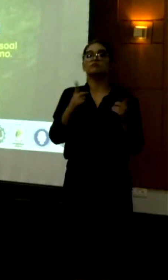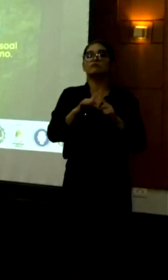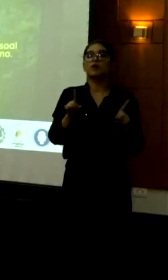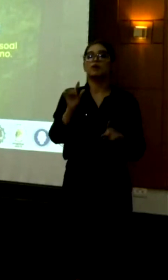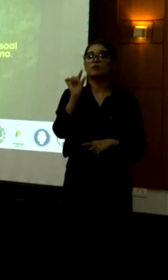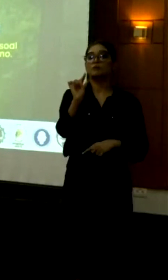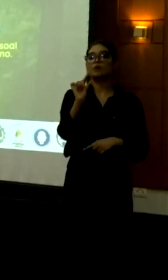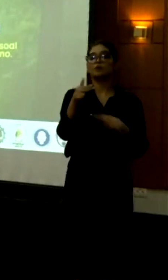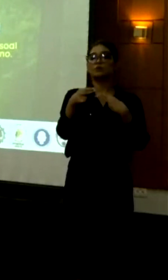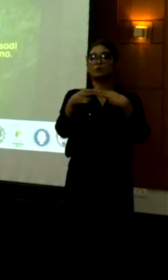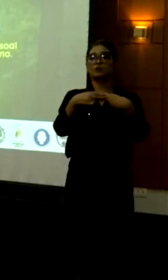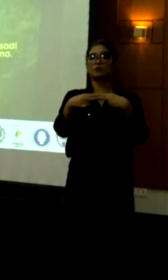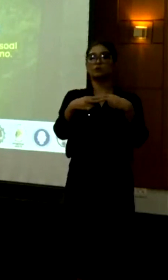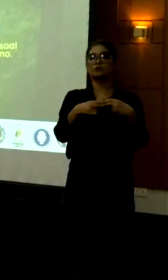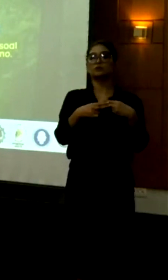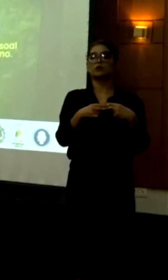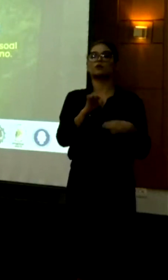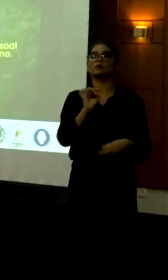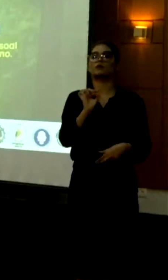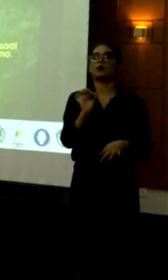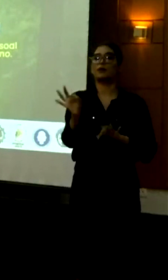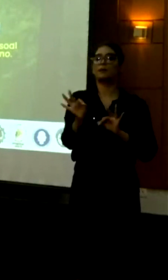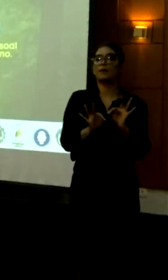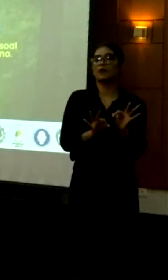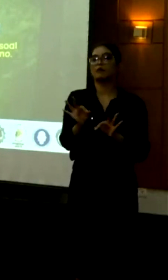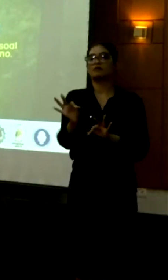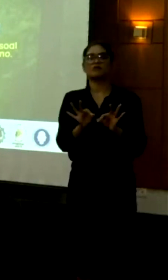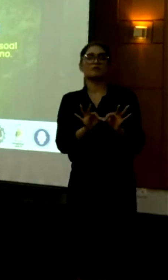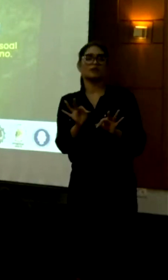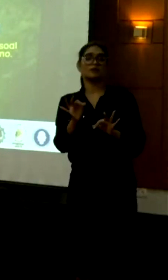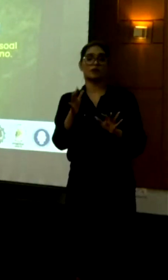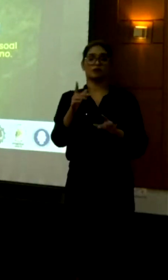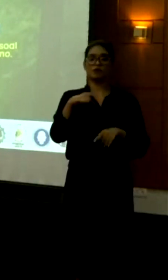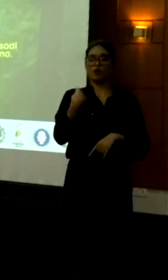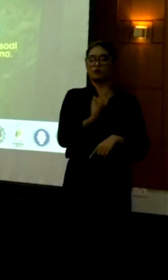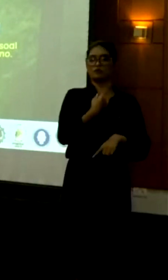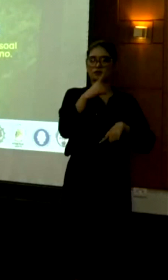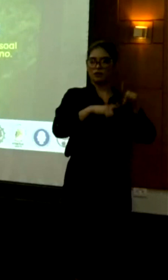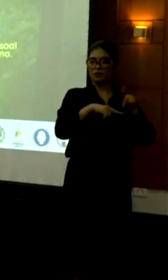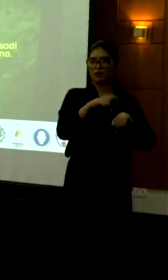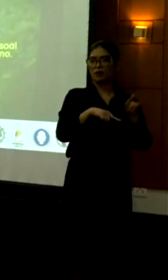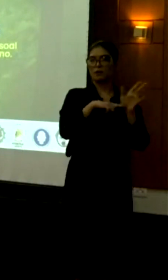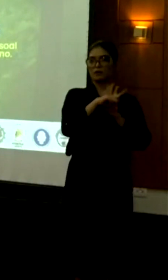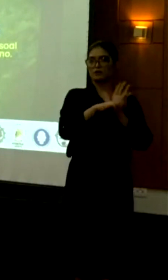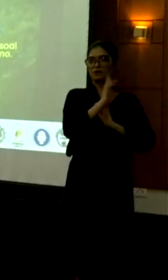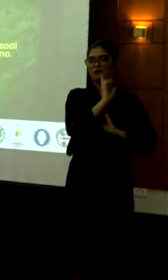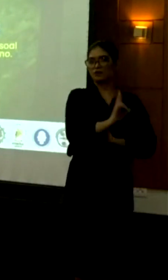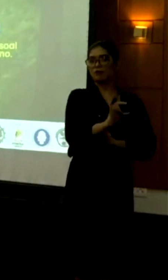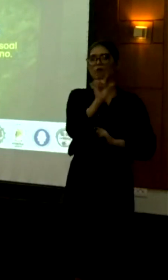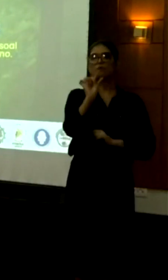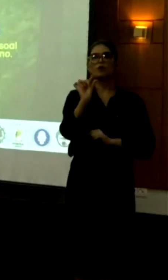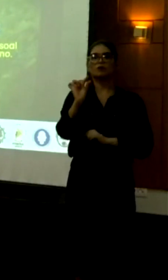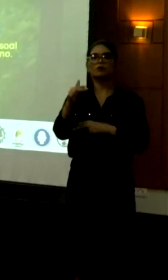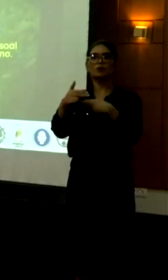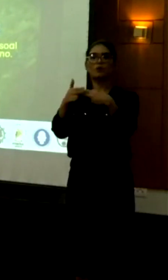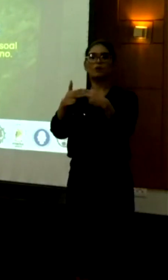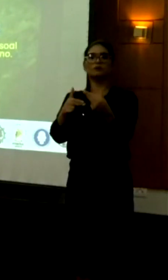for planning , decision-making or even environmental education in this sense , of course